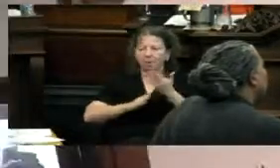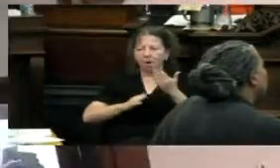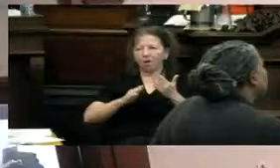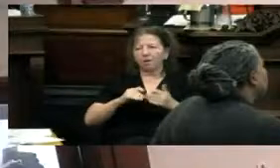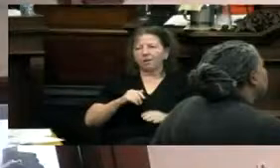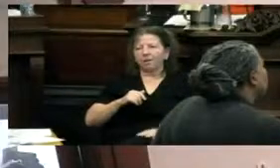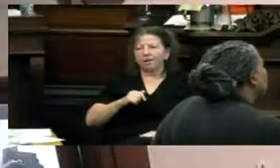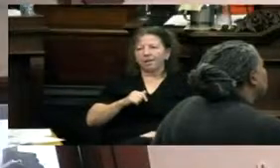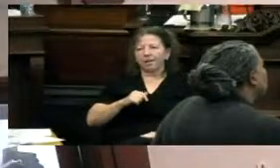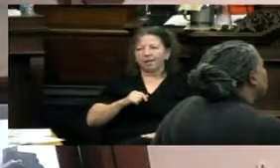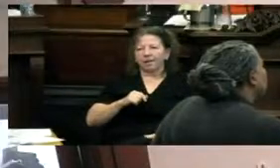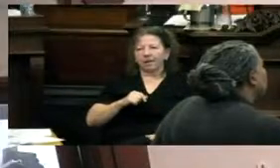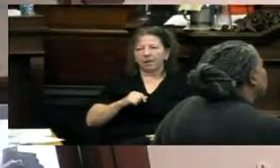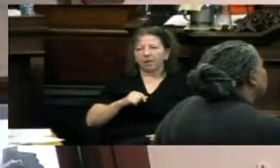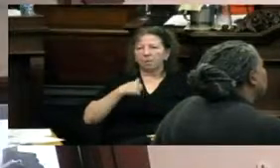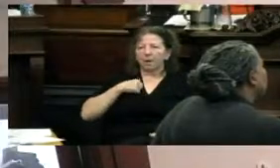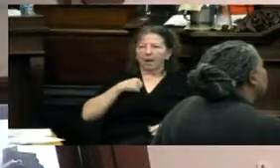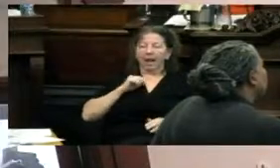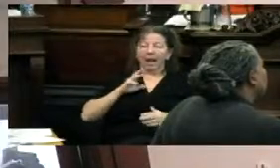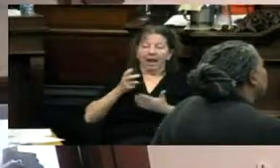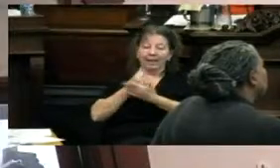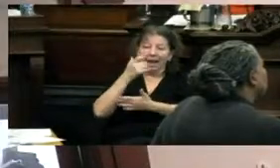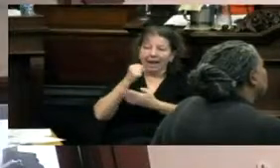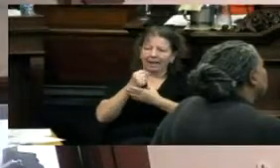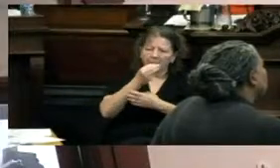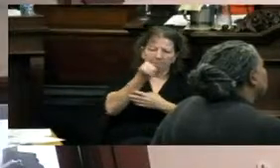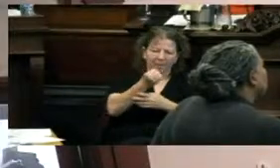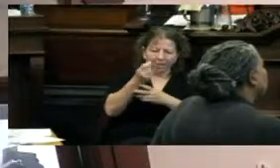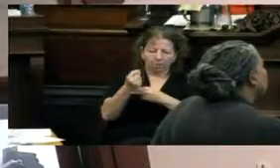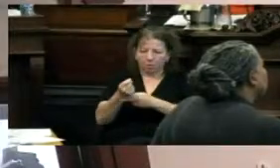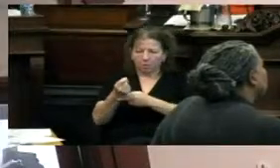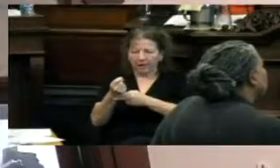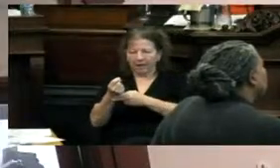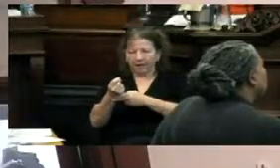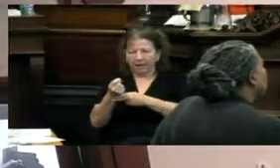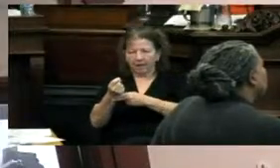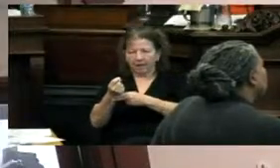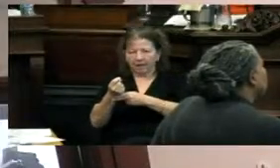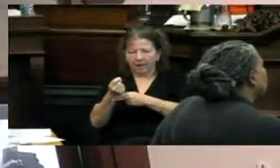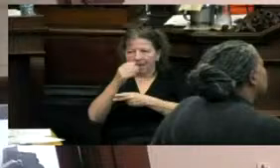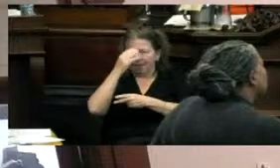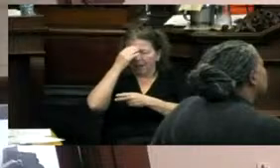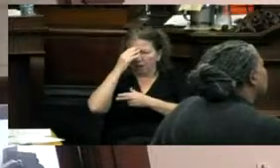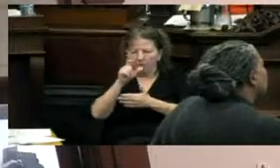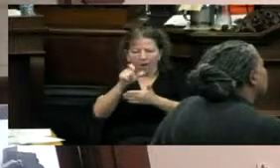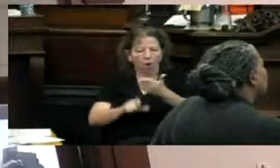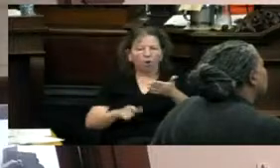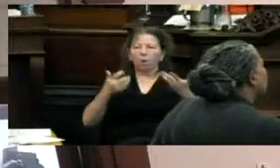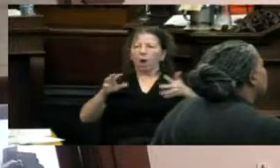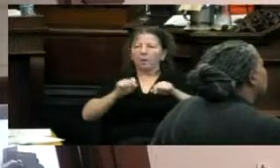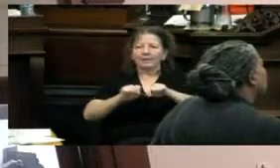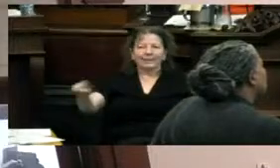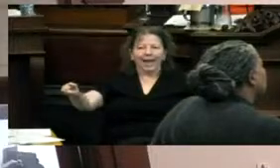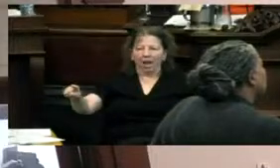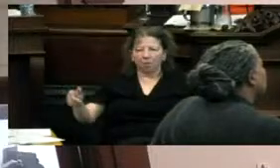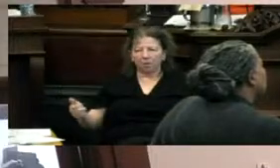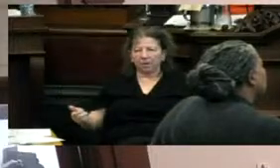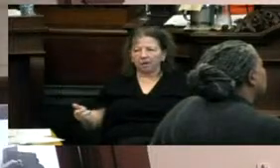Okay. Thank you. Yeah. And I and I can also and I can also own that part of it in terms of by